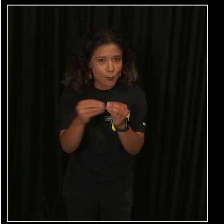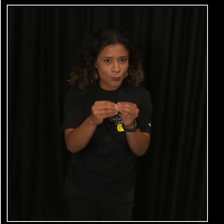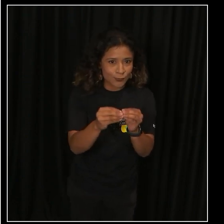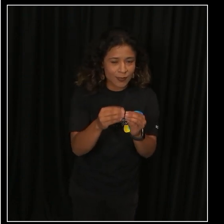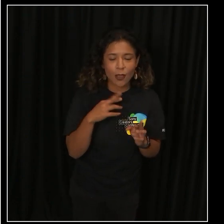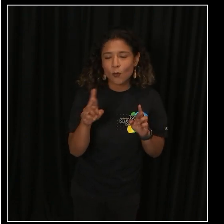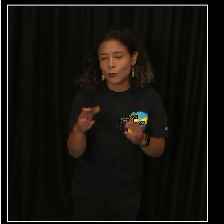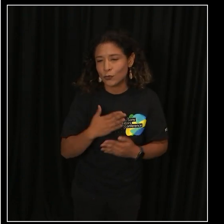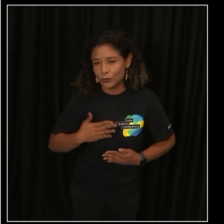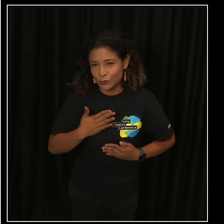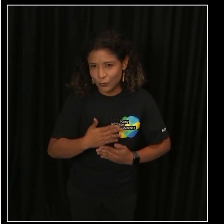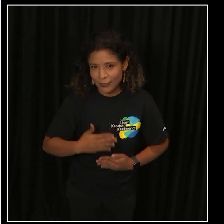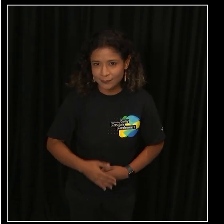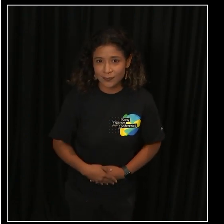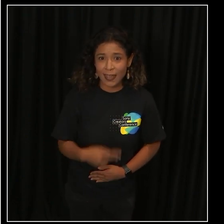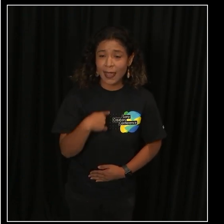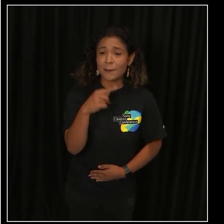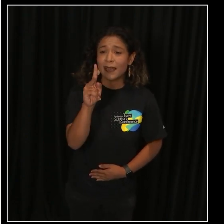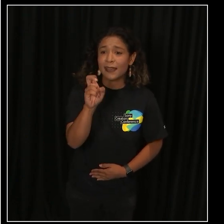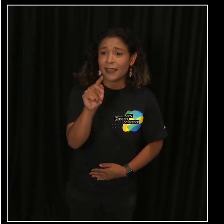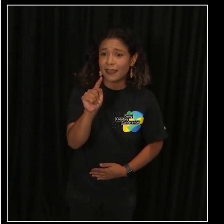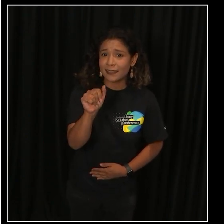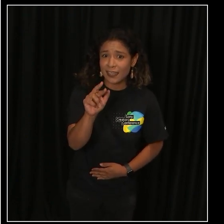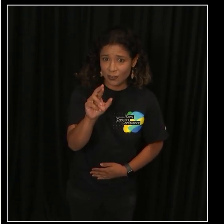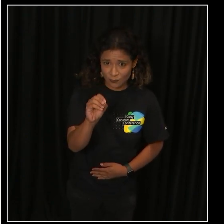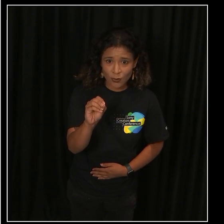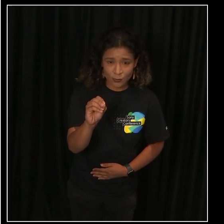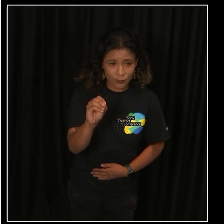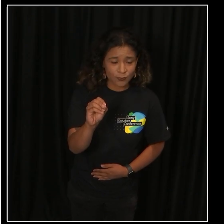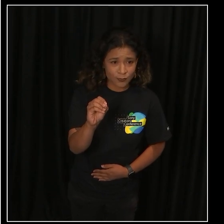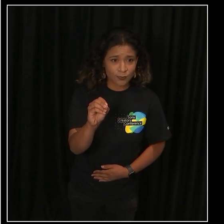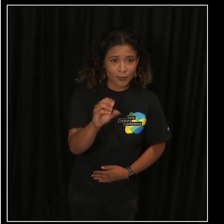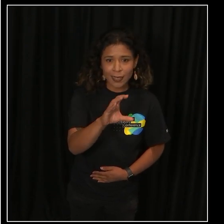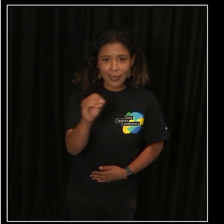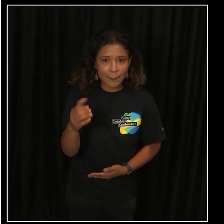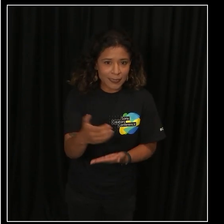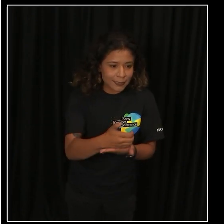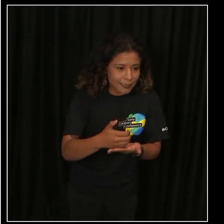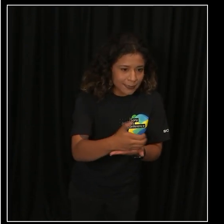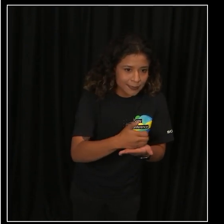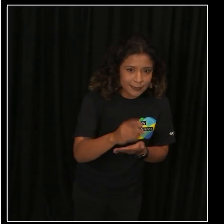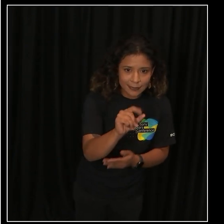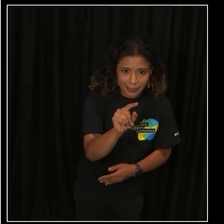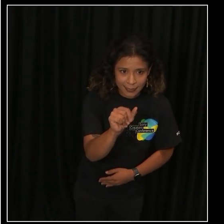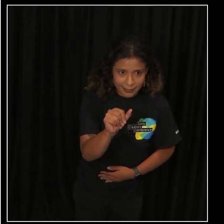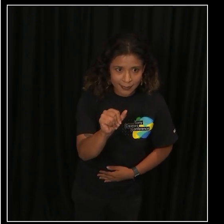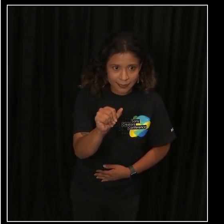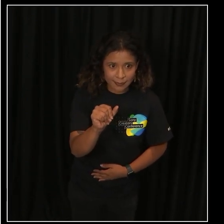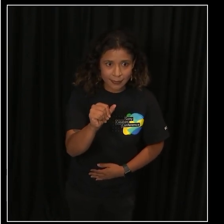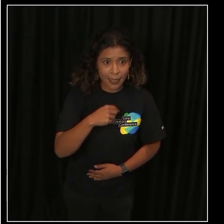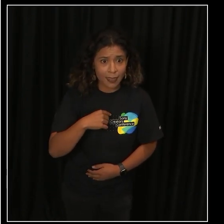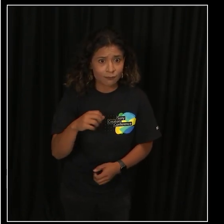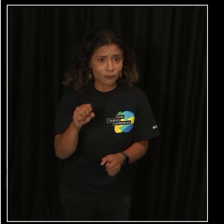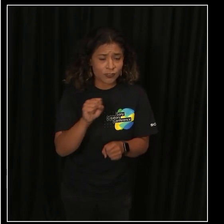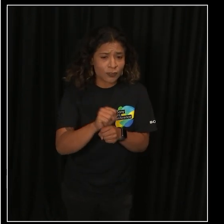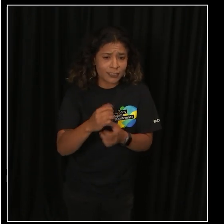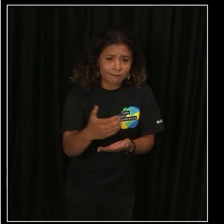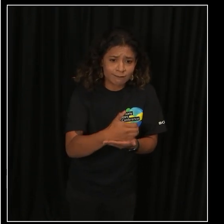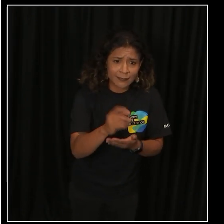I'm Kentaro Suzuki, a leading graphics engineer in Polyphony Digital. I have been working for Polyphony Digital for about ten years